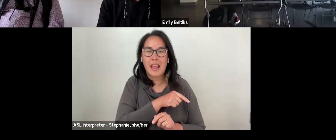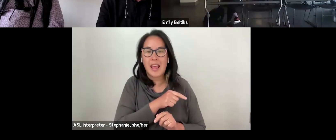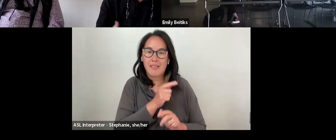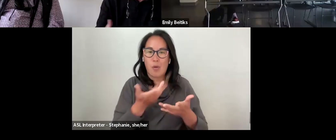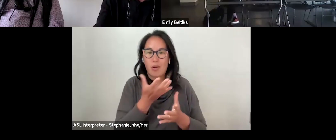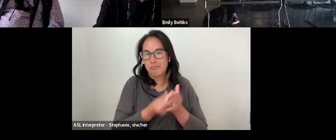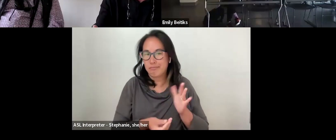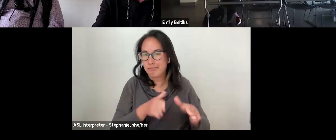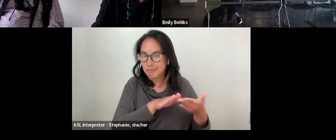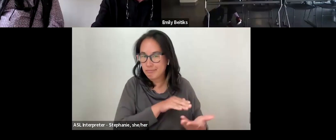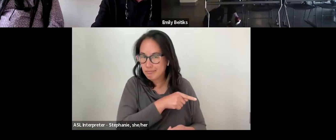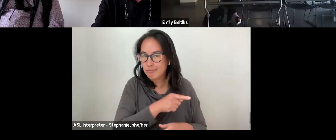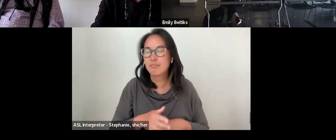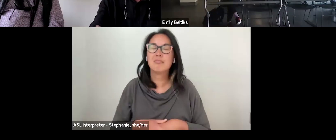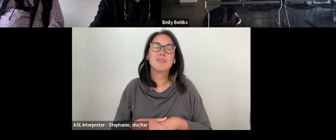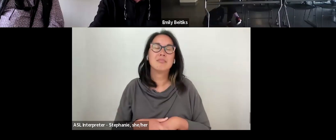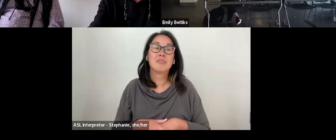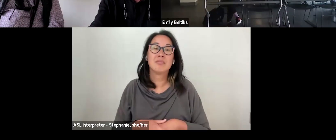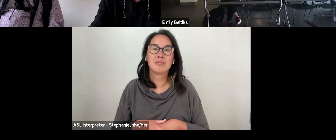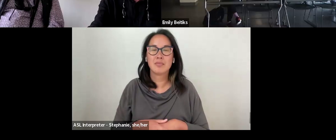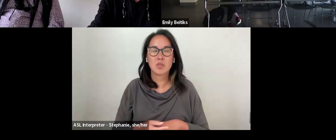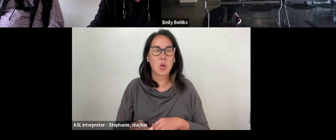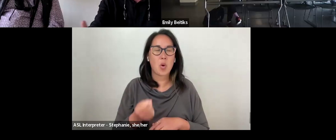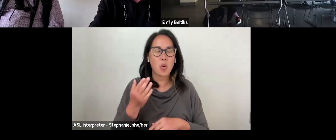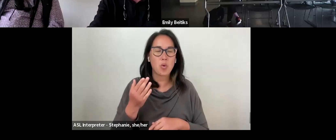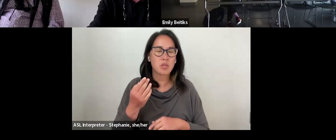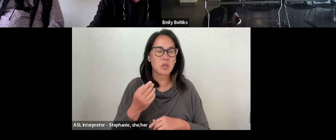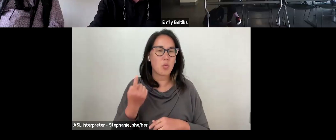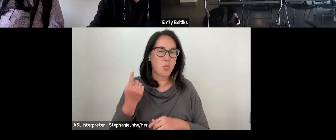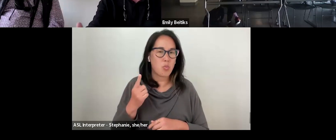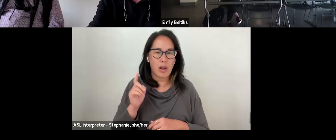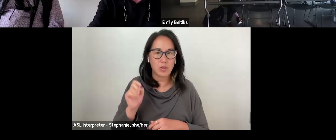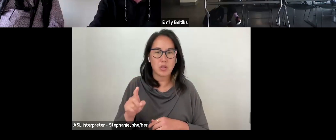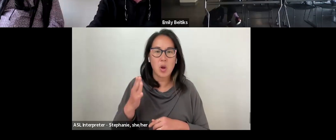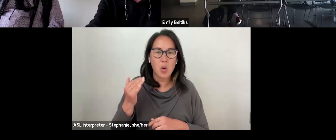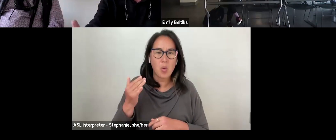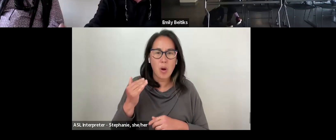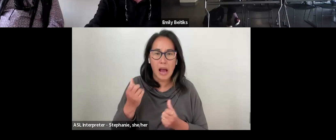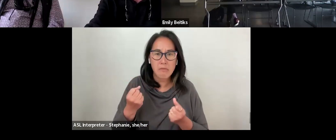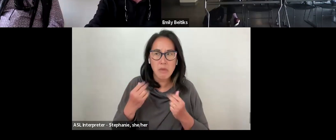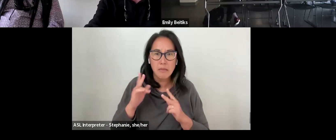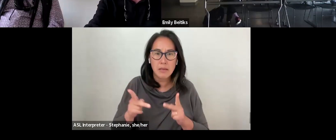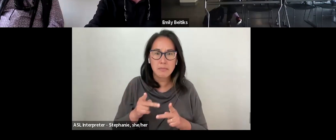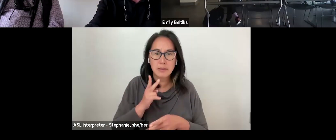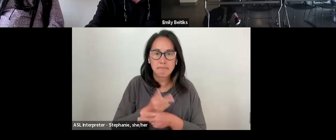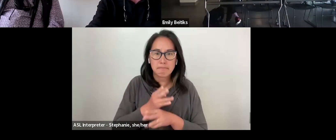So one question is, "Why do so many people stay quiet for so long and how do they live with themselves?"